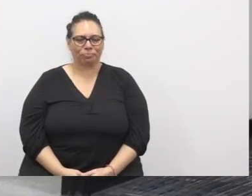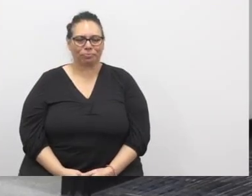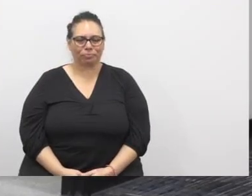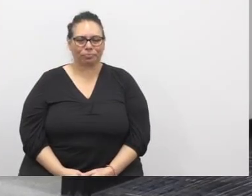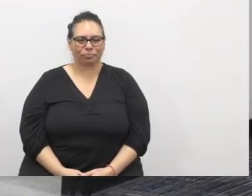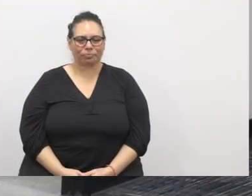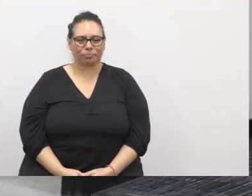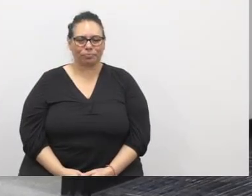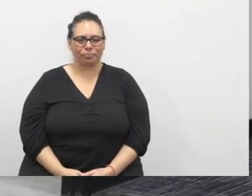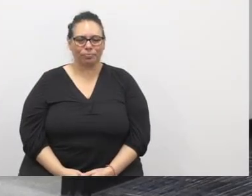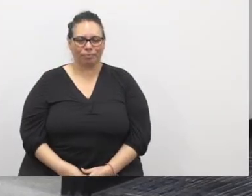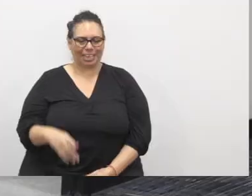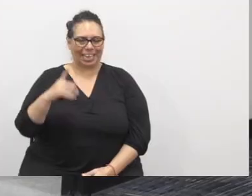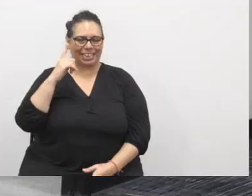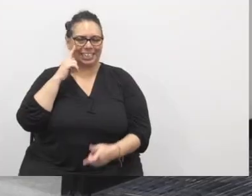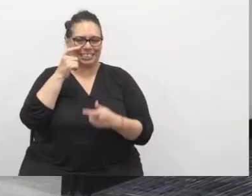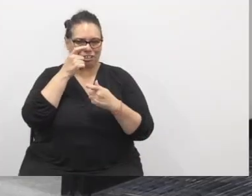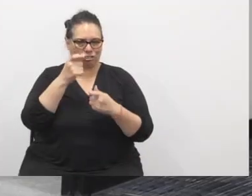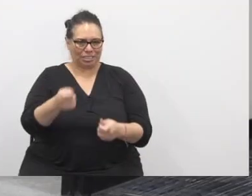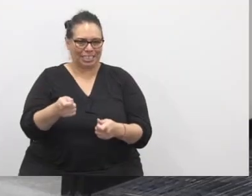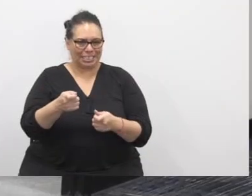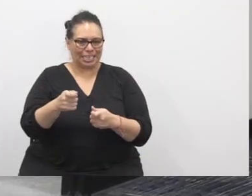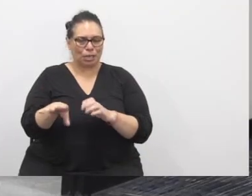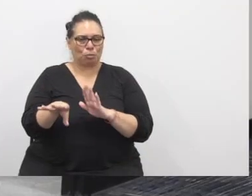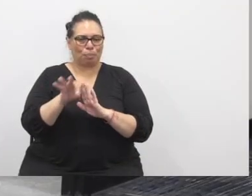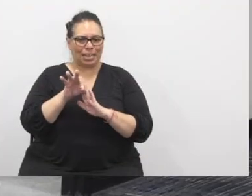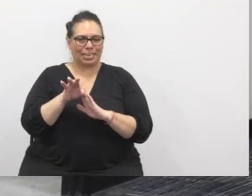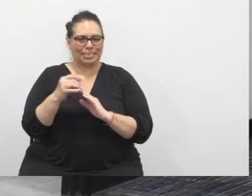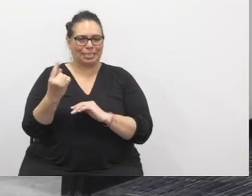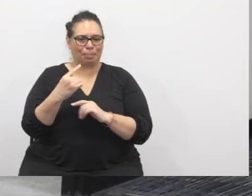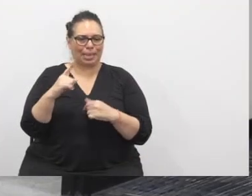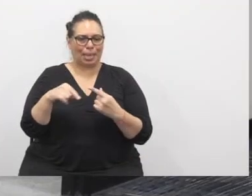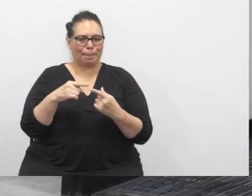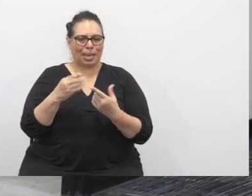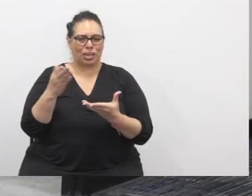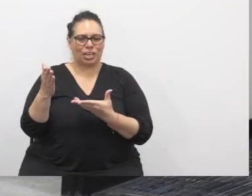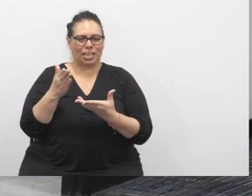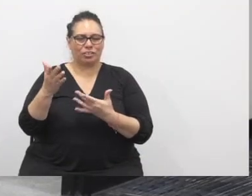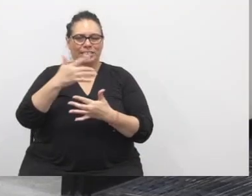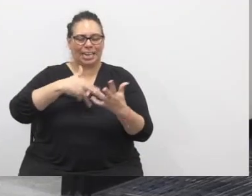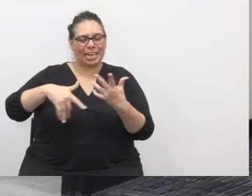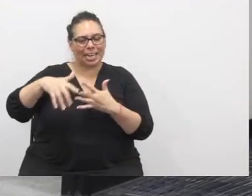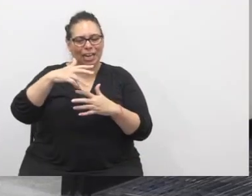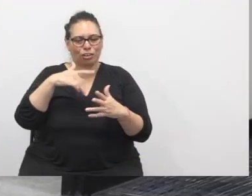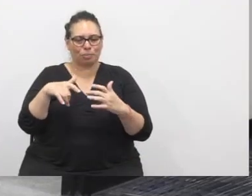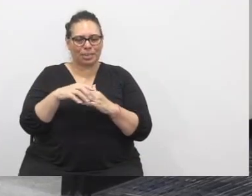[Jill] I think it's interesting that all of you picked something about service and engagement to share.